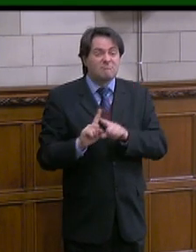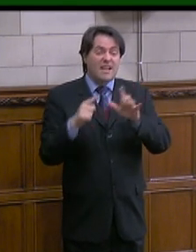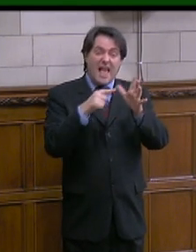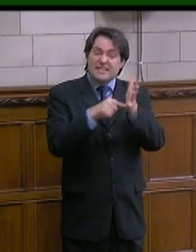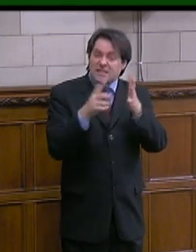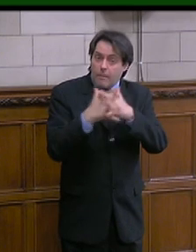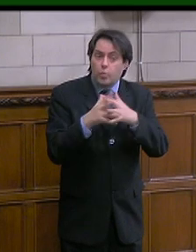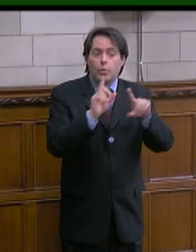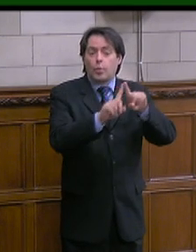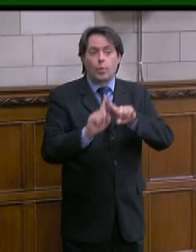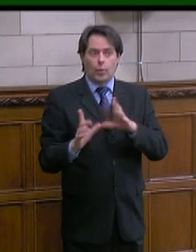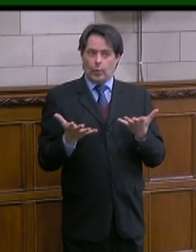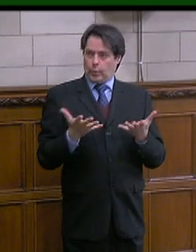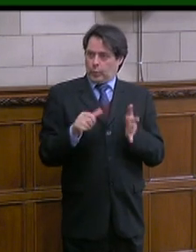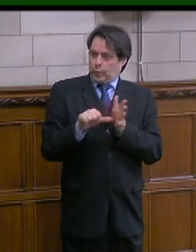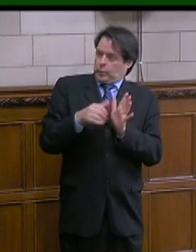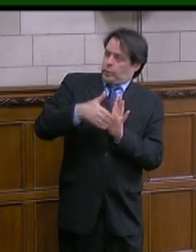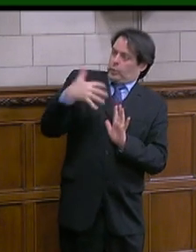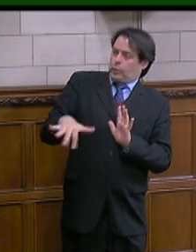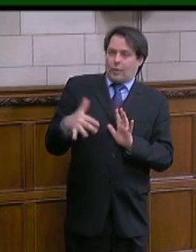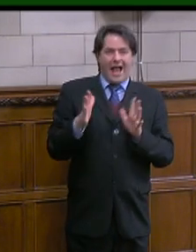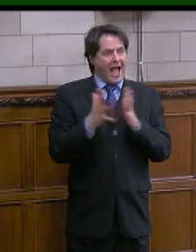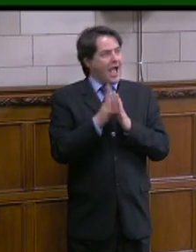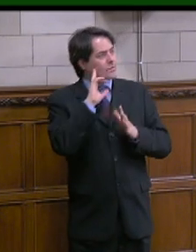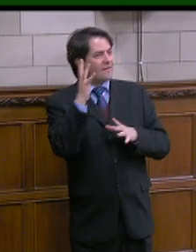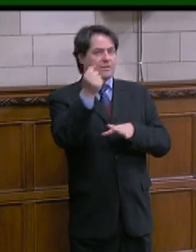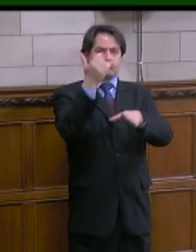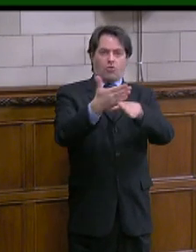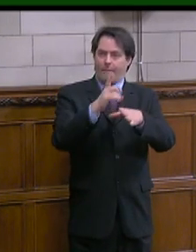Work, and have made it harder for deaf people to enter the workplace.